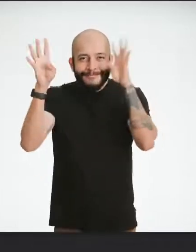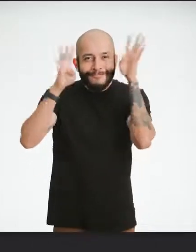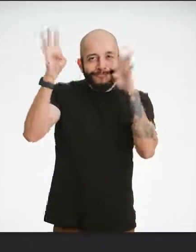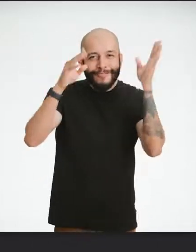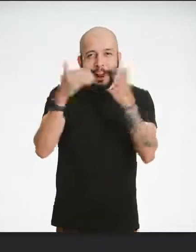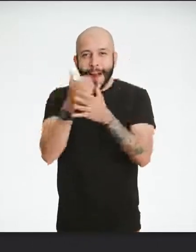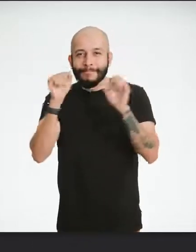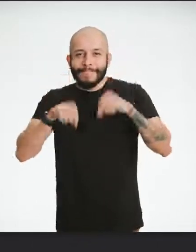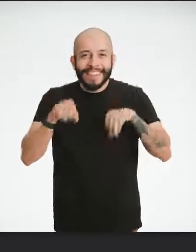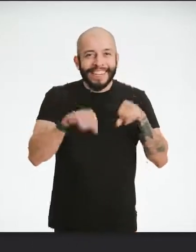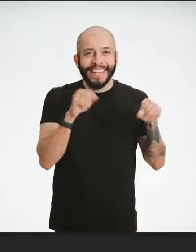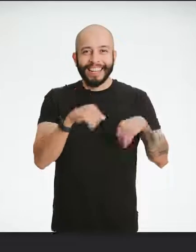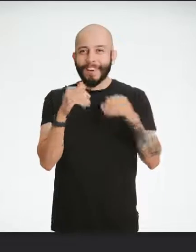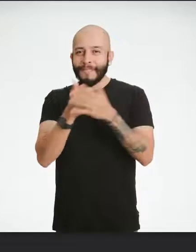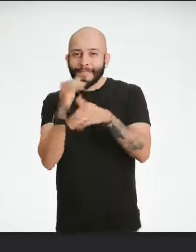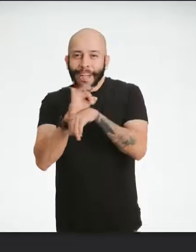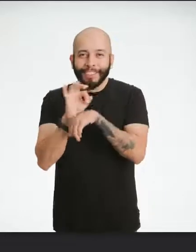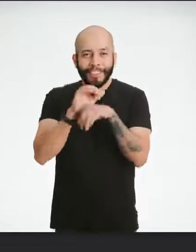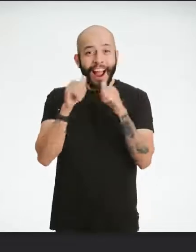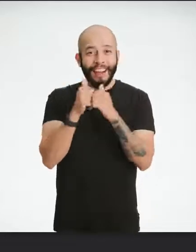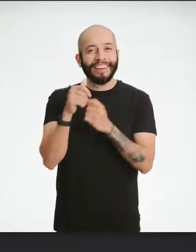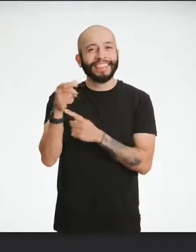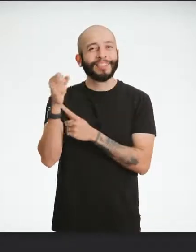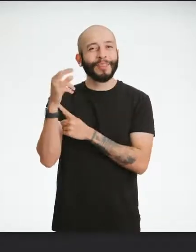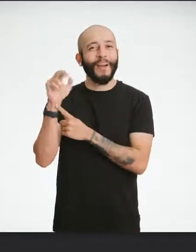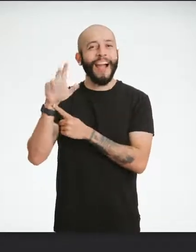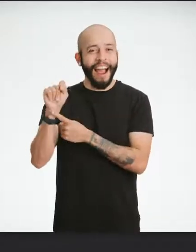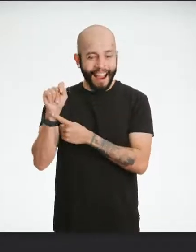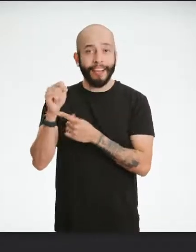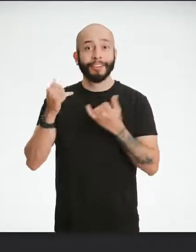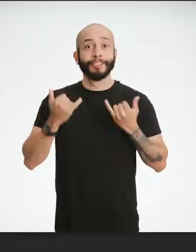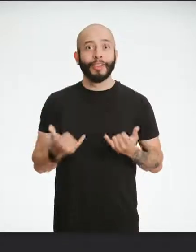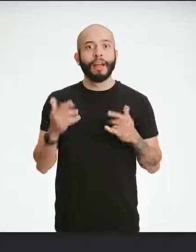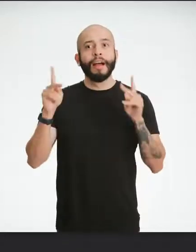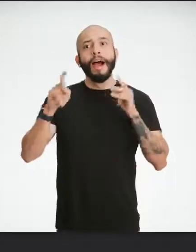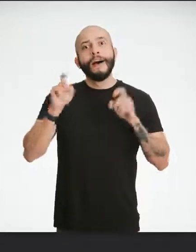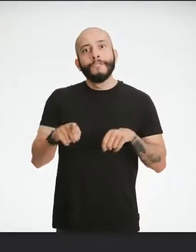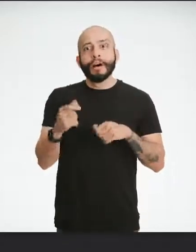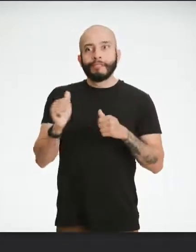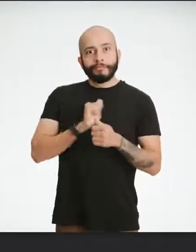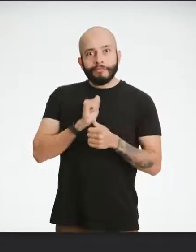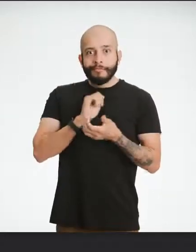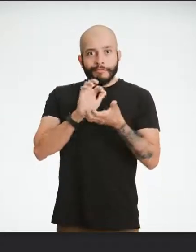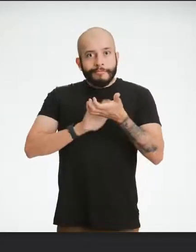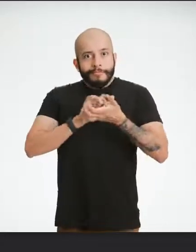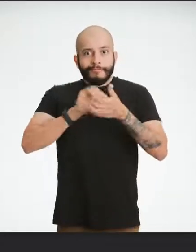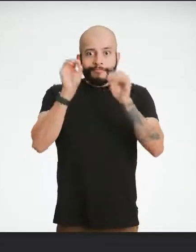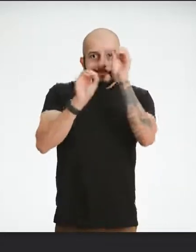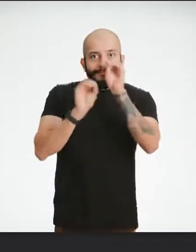with custom shortcuts. Today, people have to add shortcuts manually before they can use them at all.